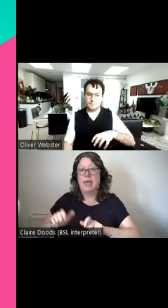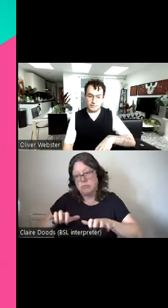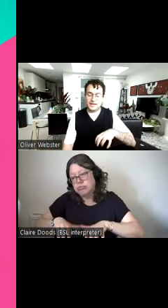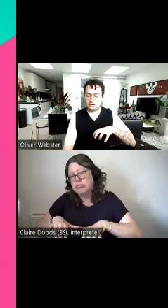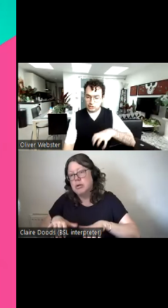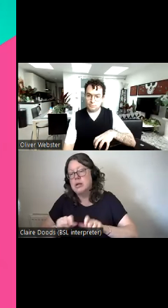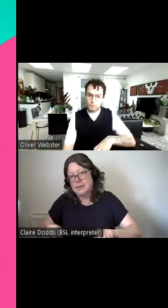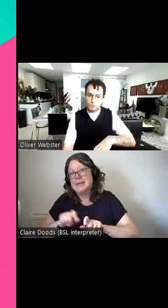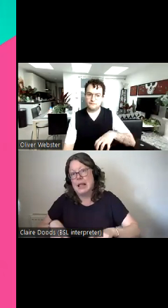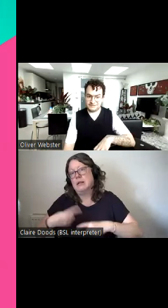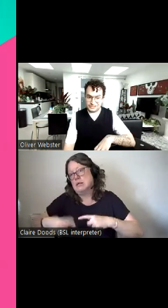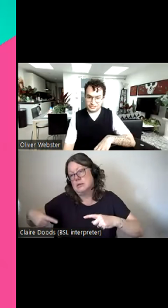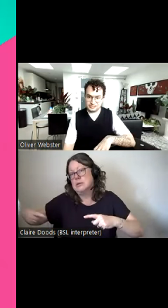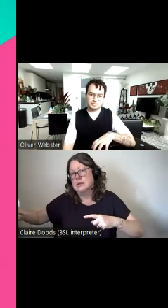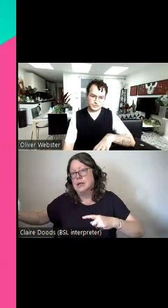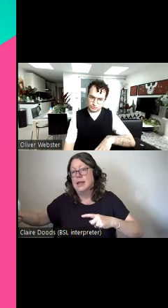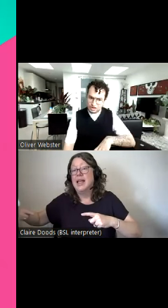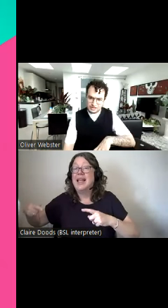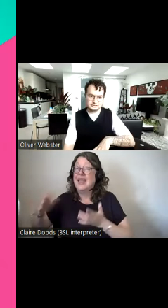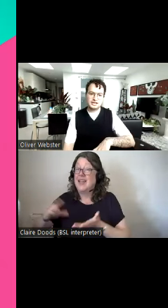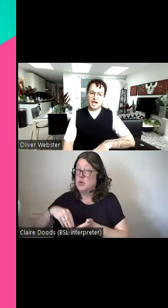but they have a lot more features, shortcuts,